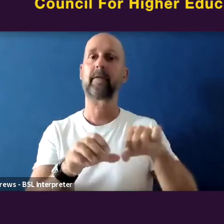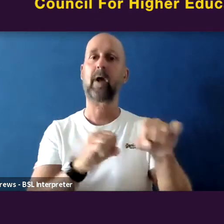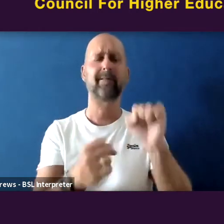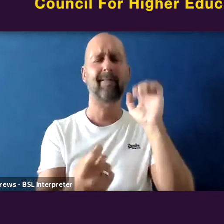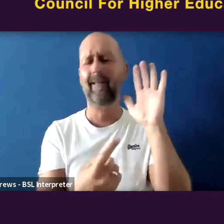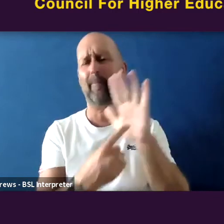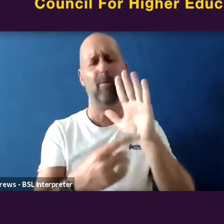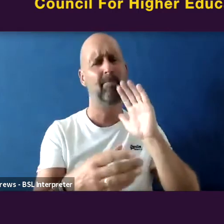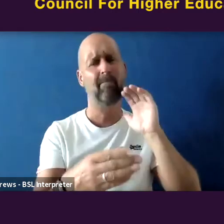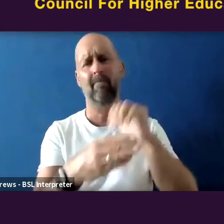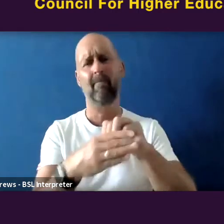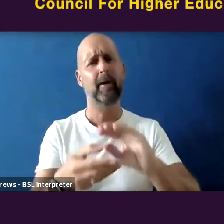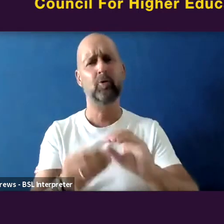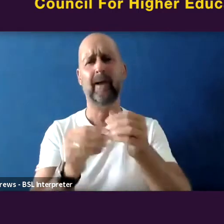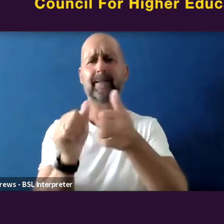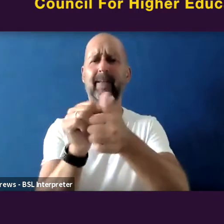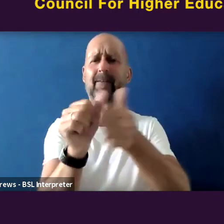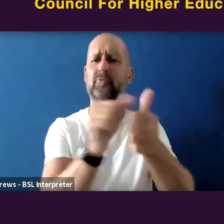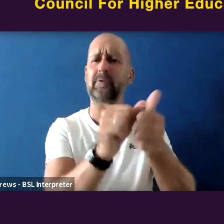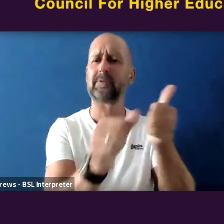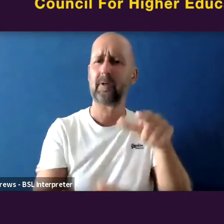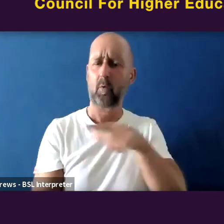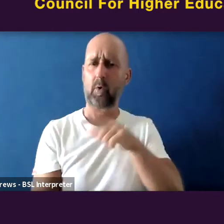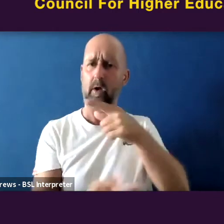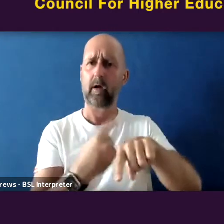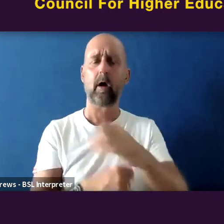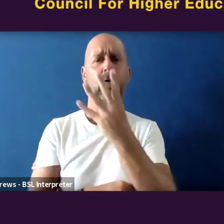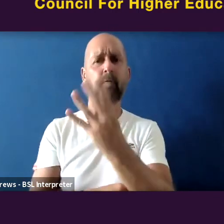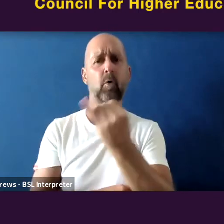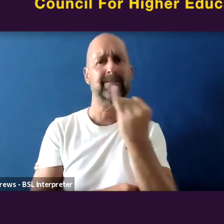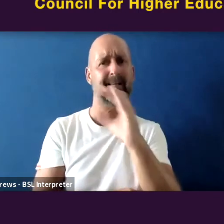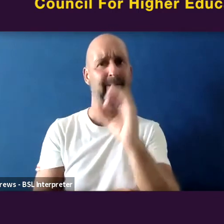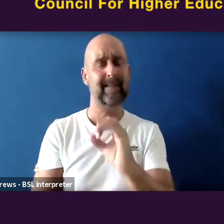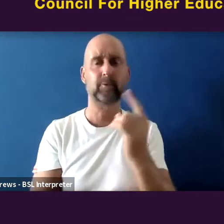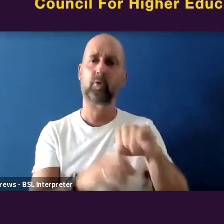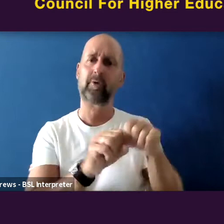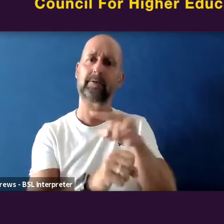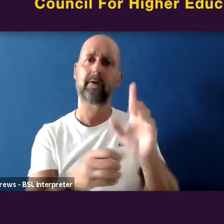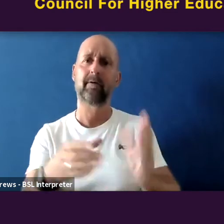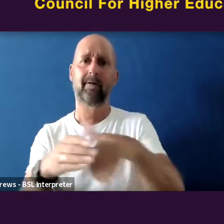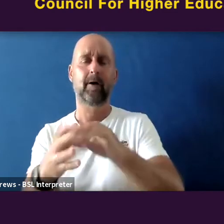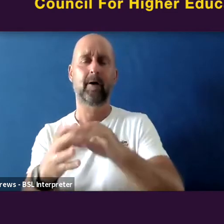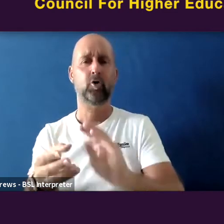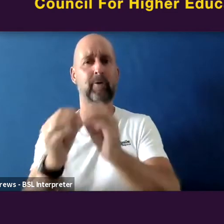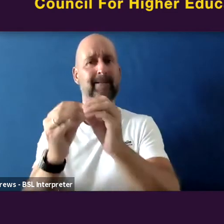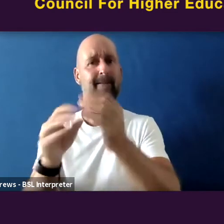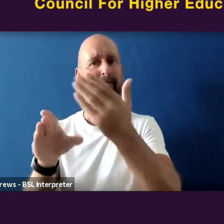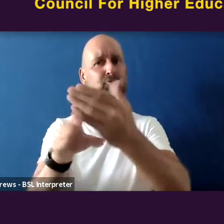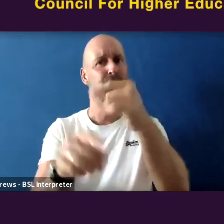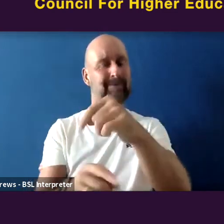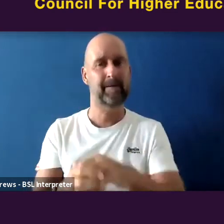industries. Graduates represent 46% of those working in the creative industries and this figure